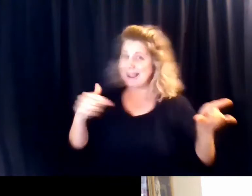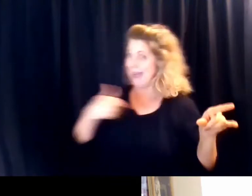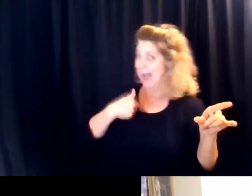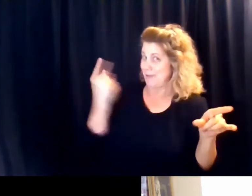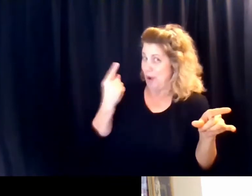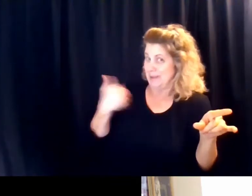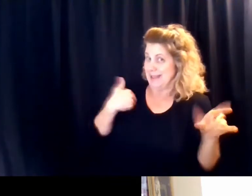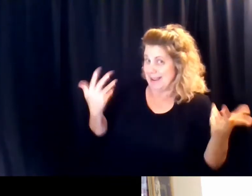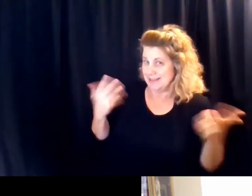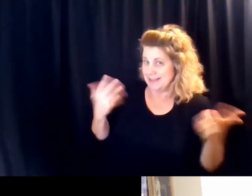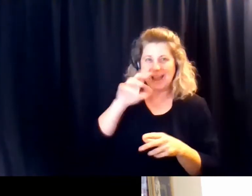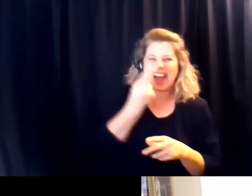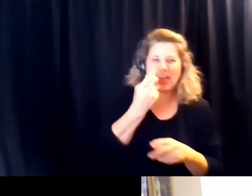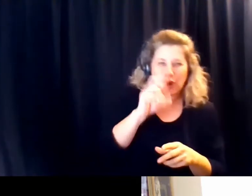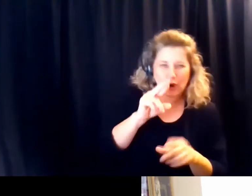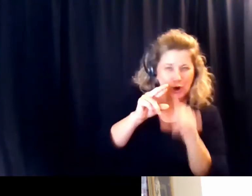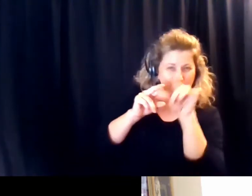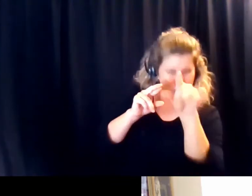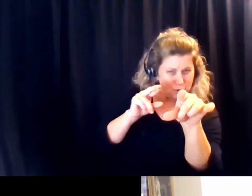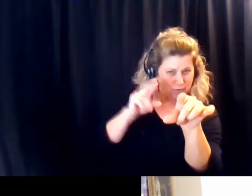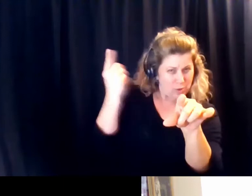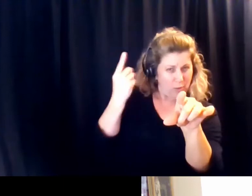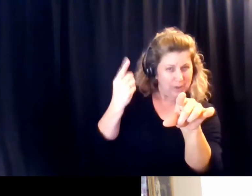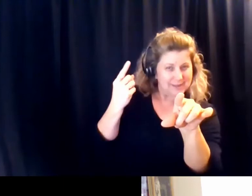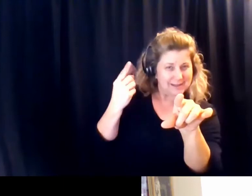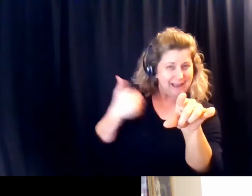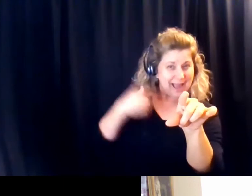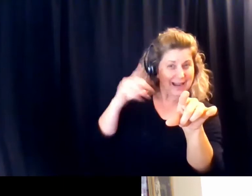Judith Heumann: We as disabled individuals really see ourselves.